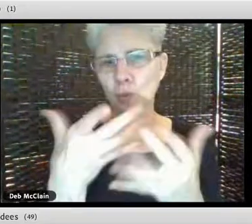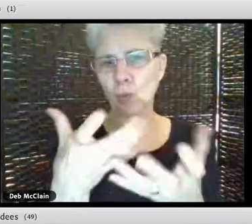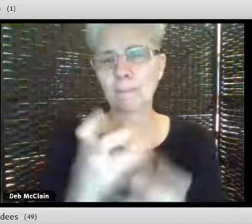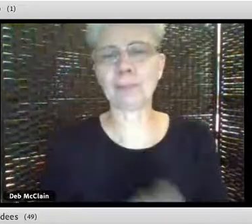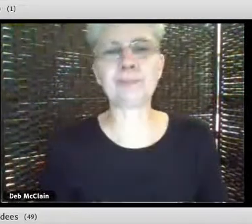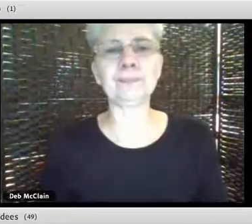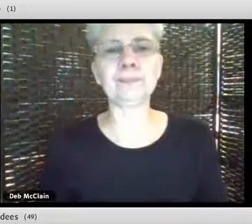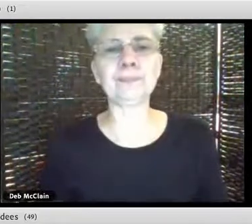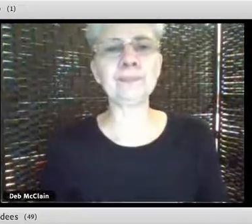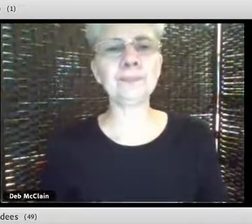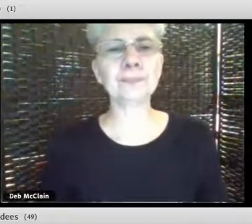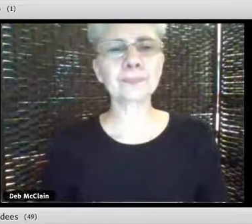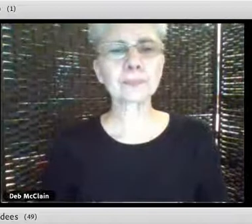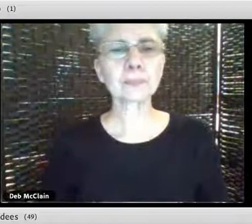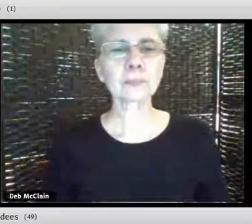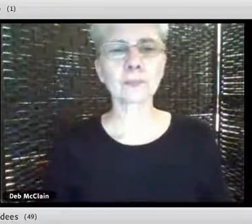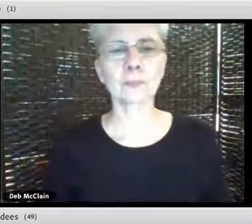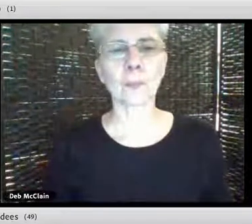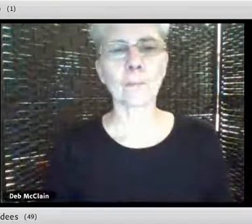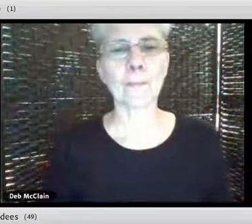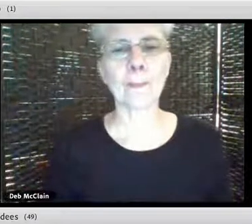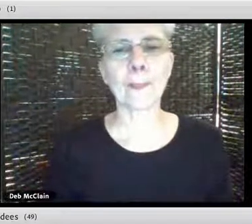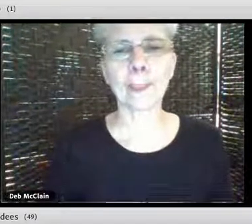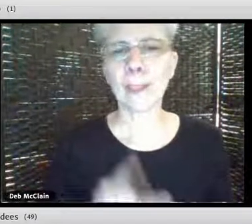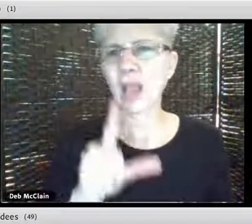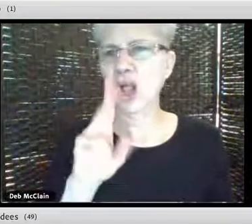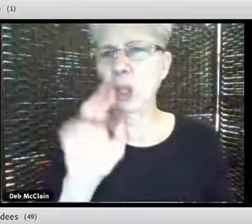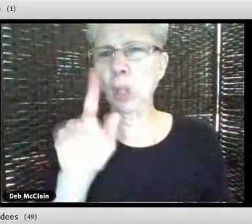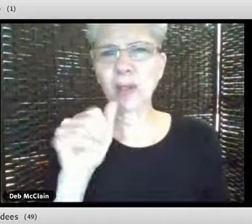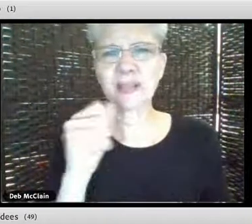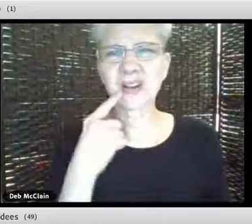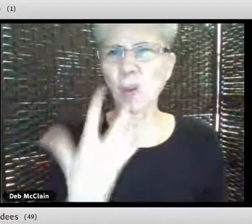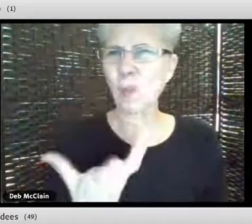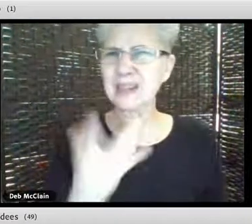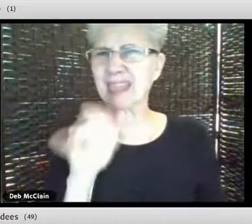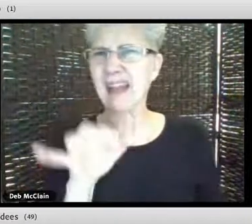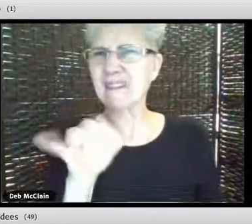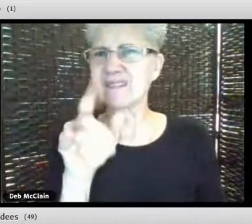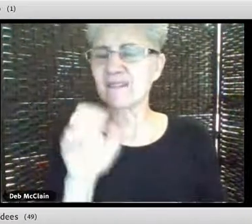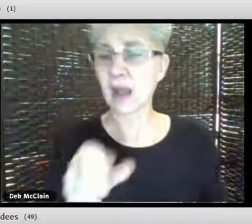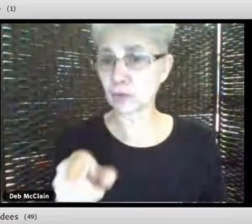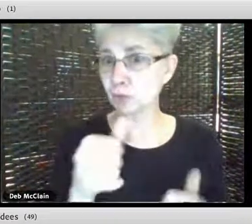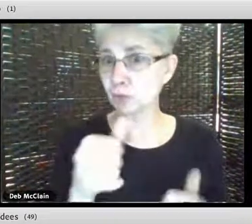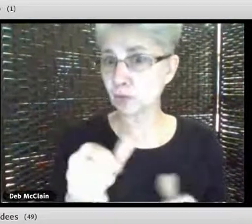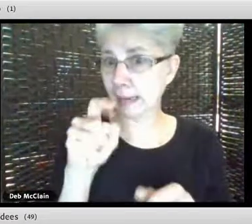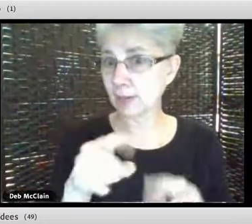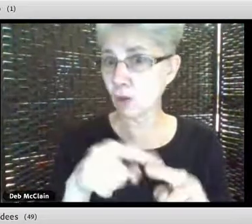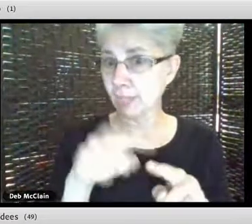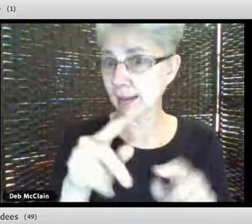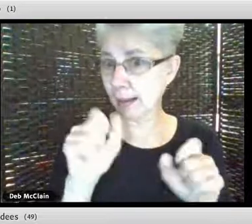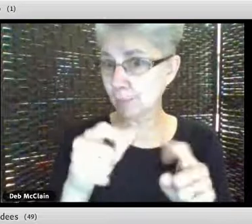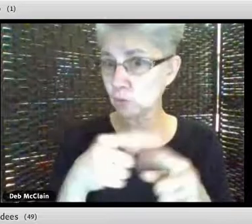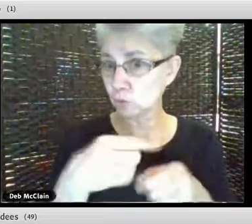So I'm going to click this to Luly. She's going to be like, "What in the world is this file?" Did you guys try and click on the link? Were you able to get to the file?